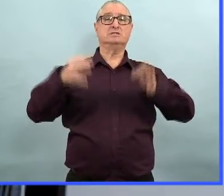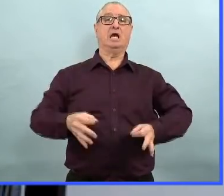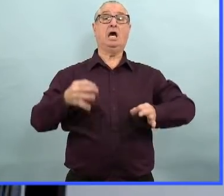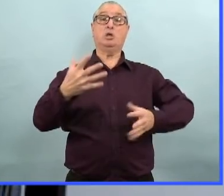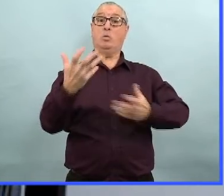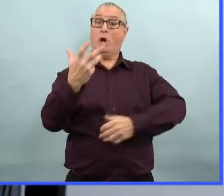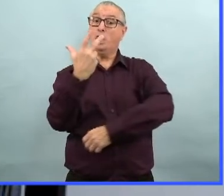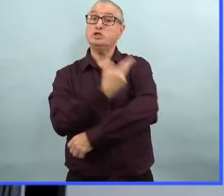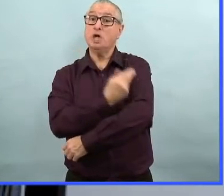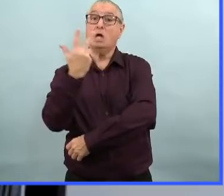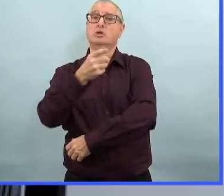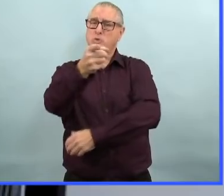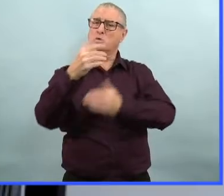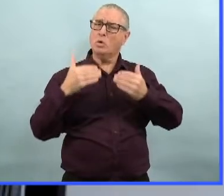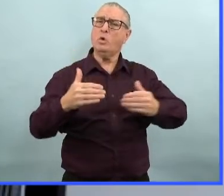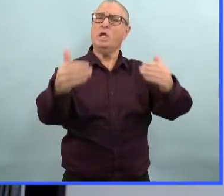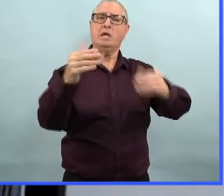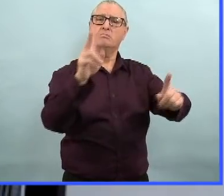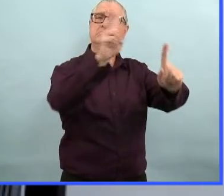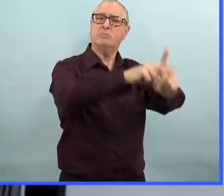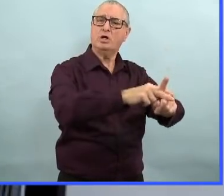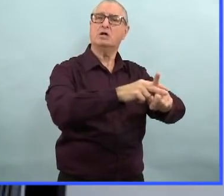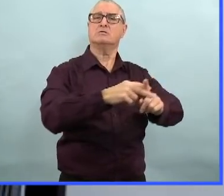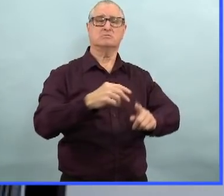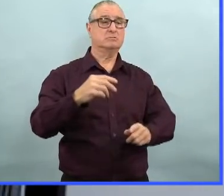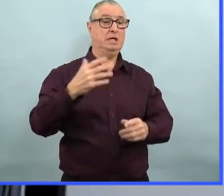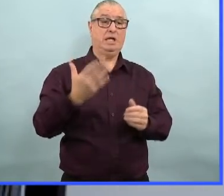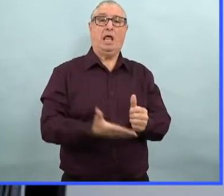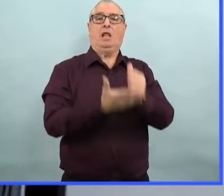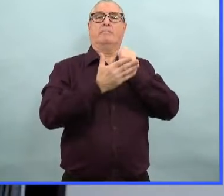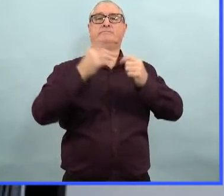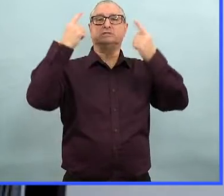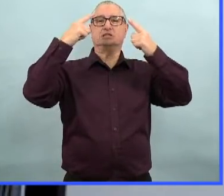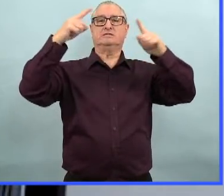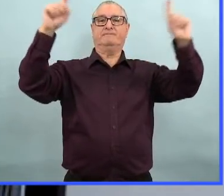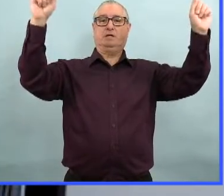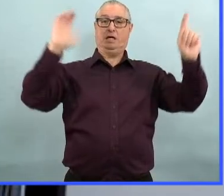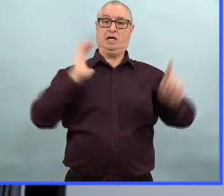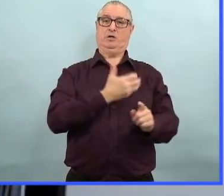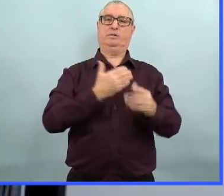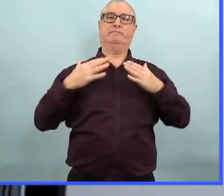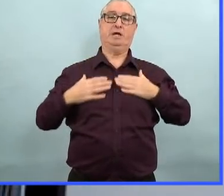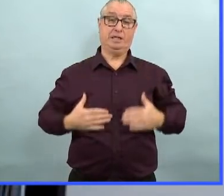being unvaccinated it will help us reduce the number of people in the testing lines